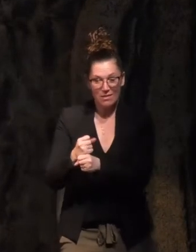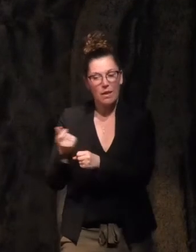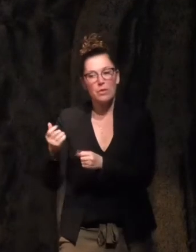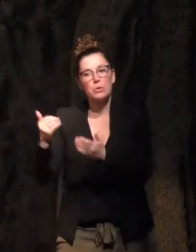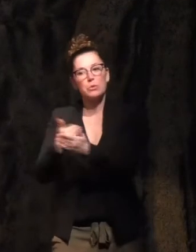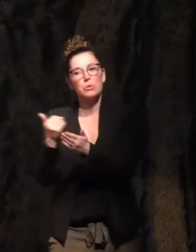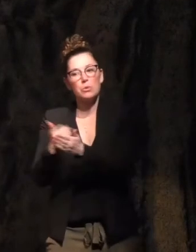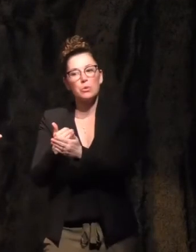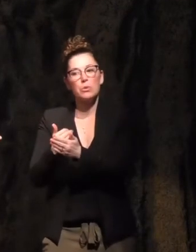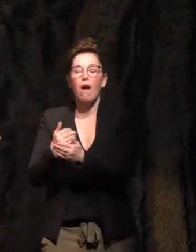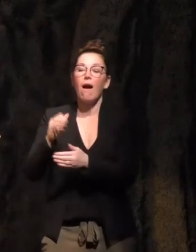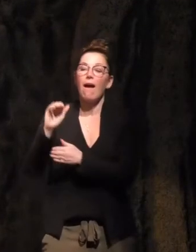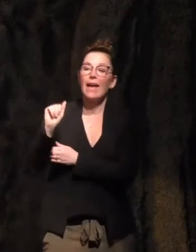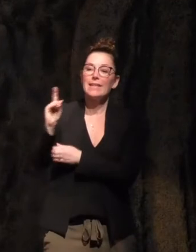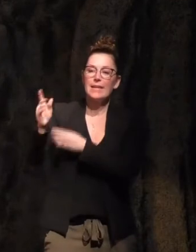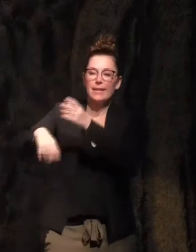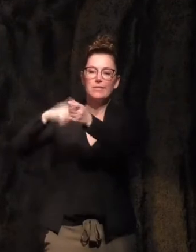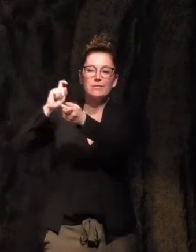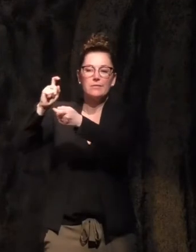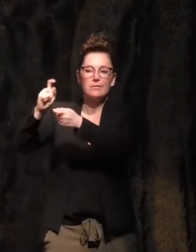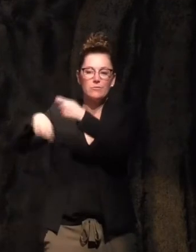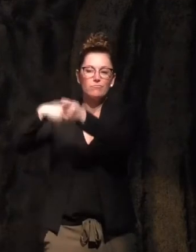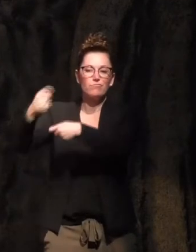Oh well, guess it's the millennial's turn now .